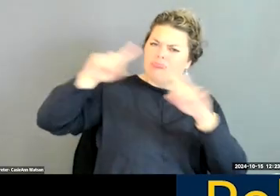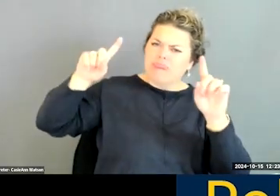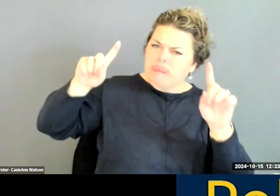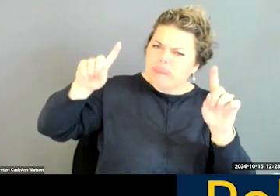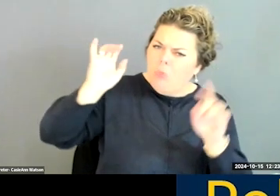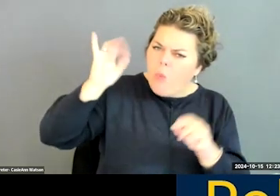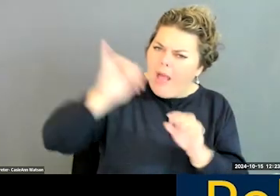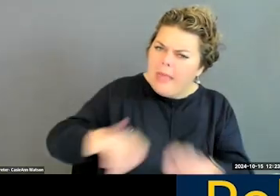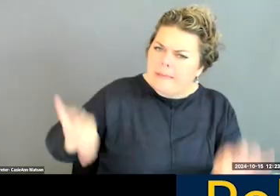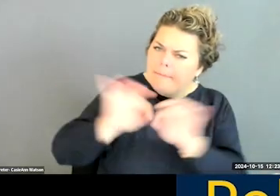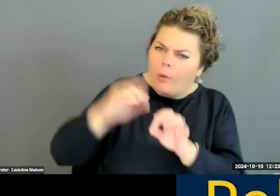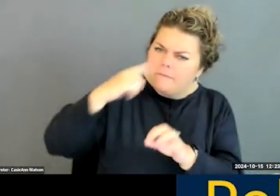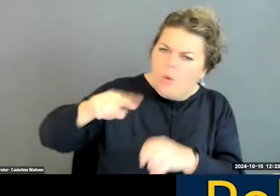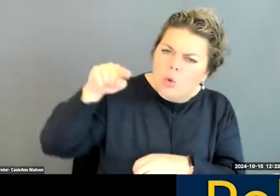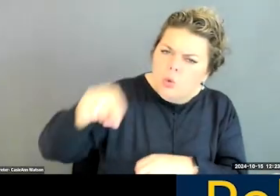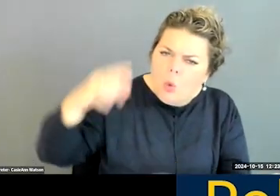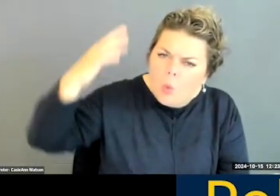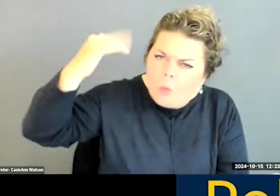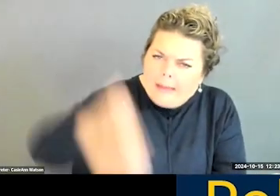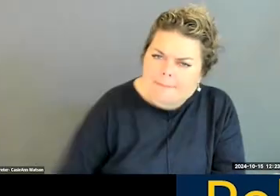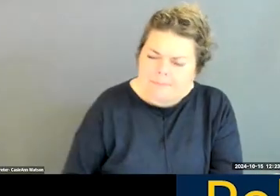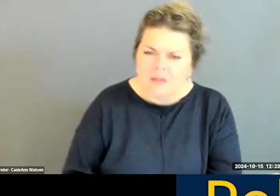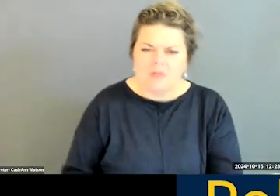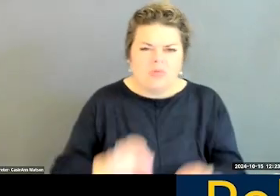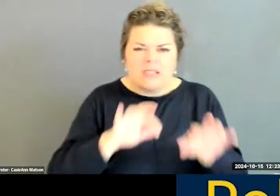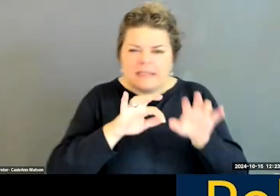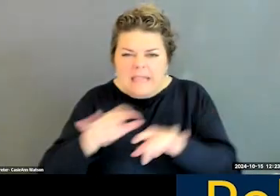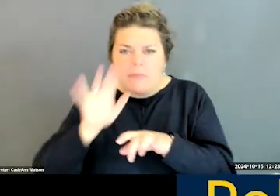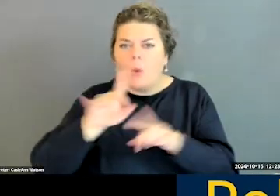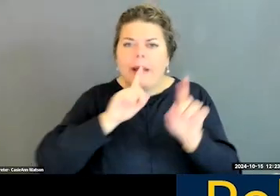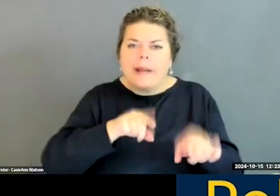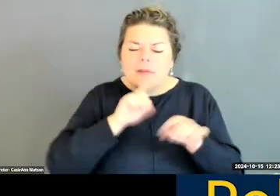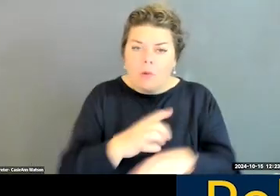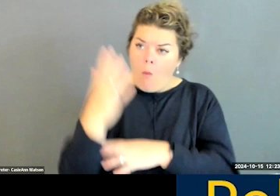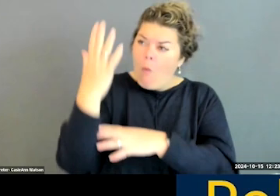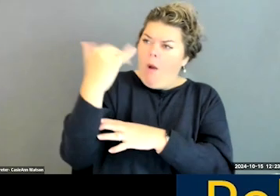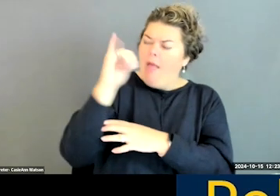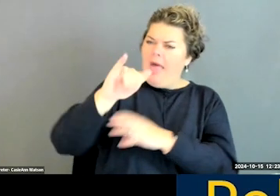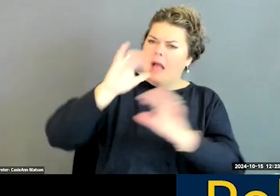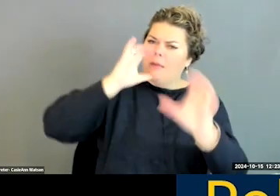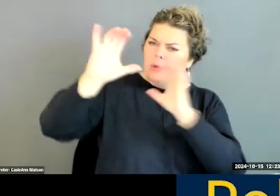So hopefully you'll be able to just type in your answer of why effective communication is important to you.